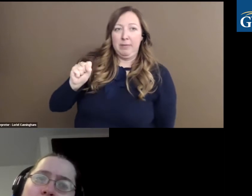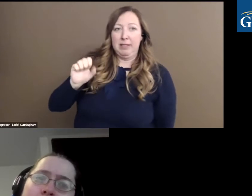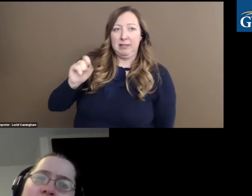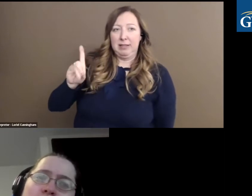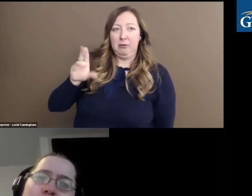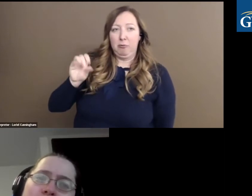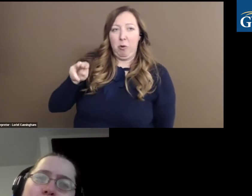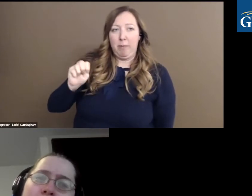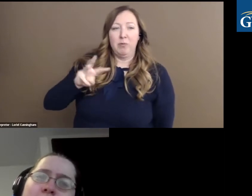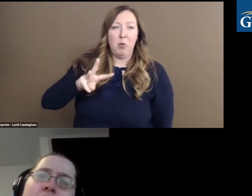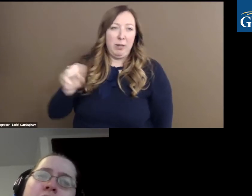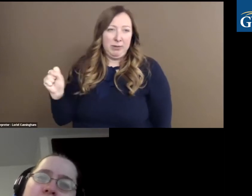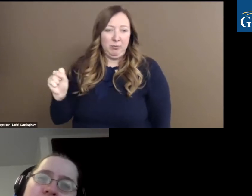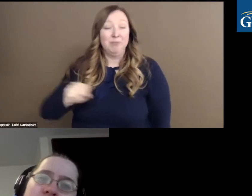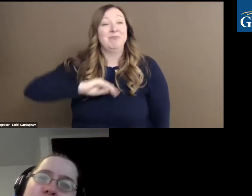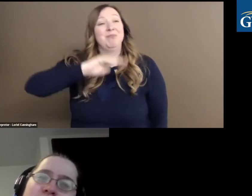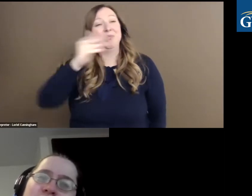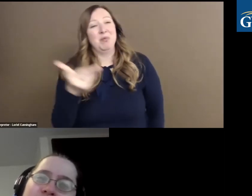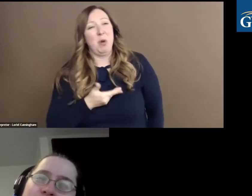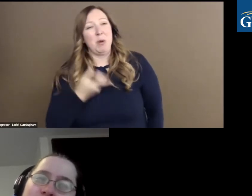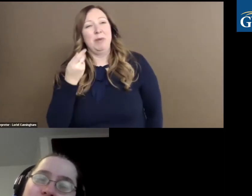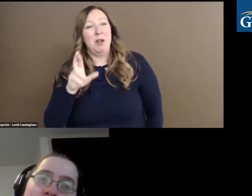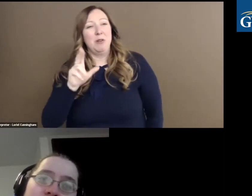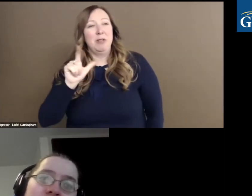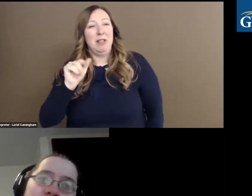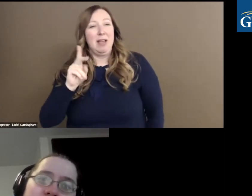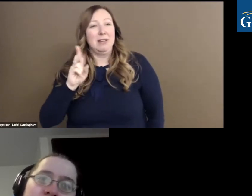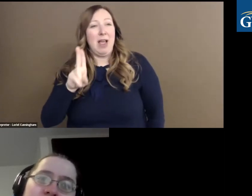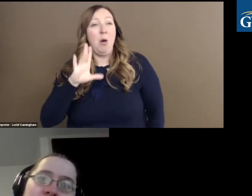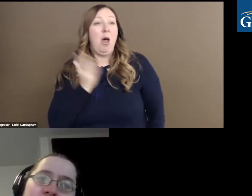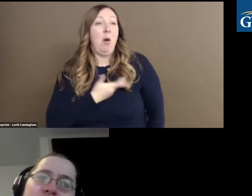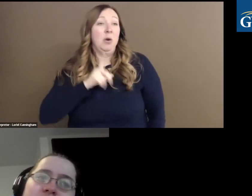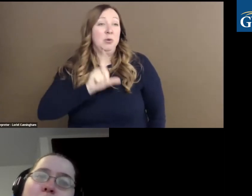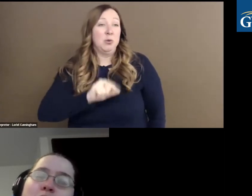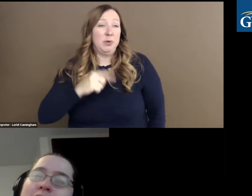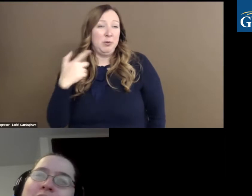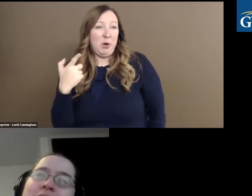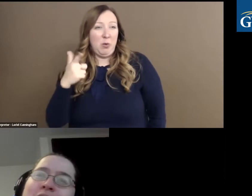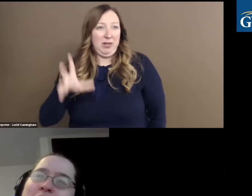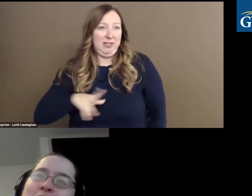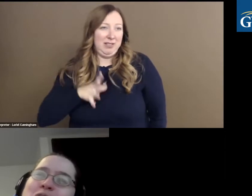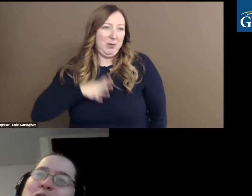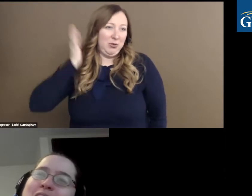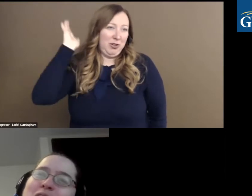2021 distinguished lecturer